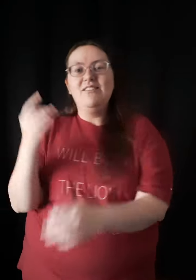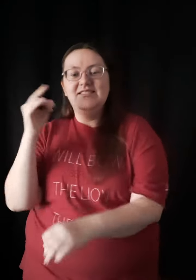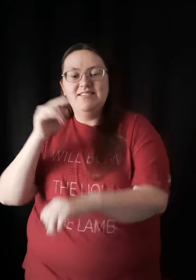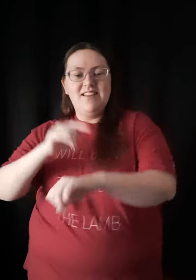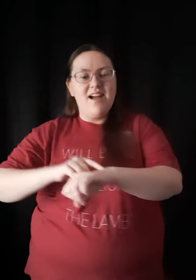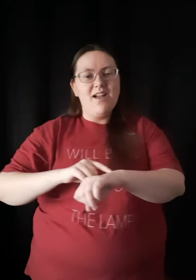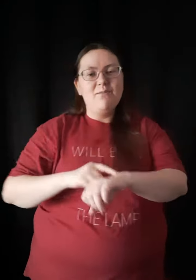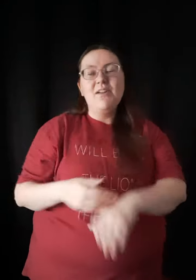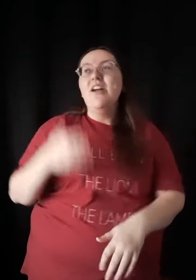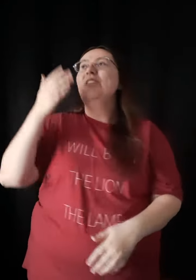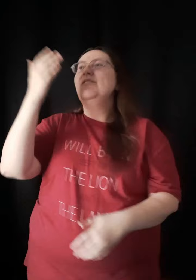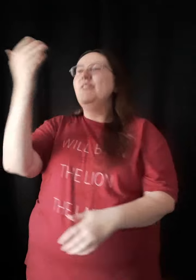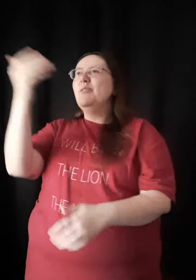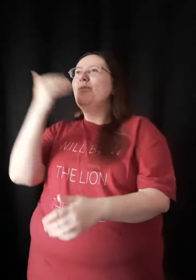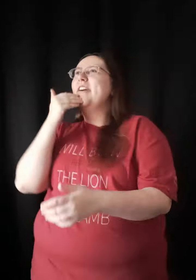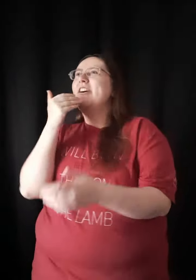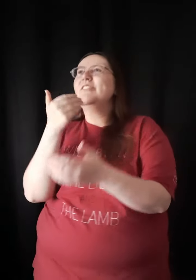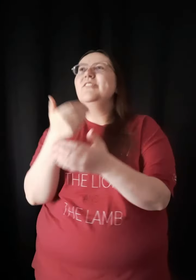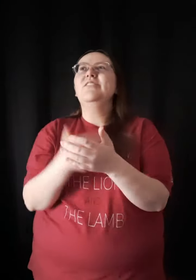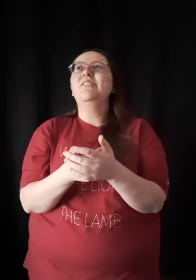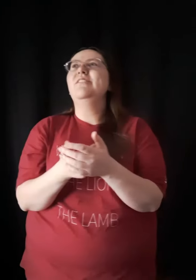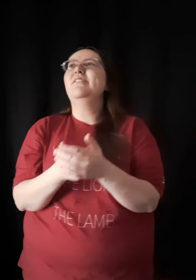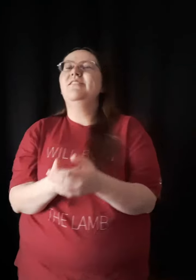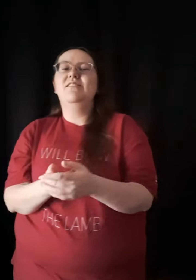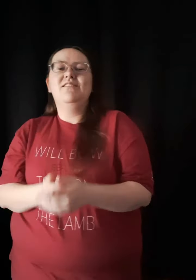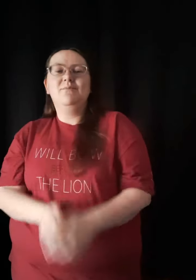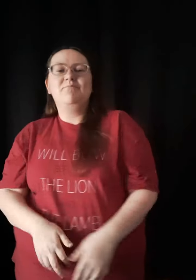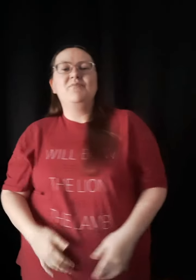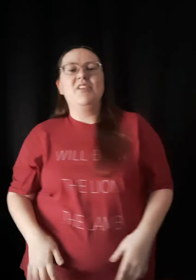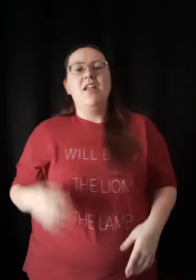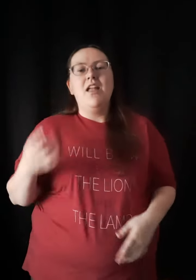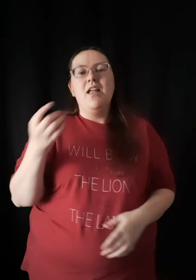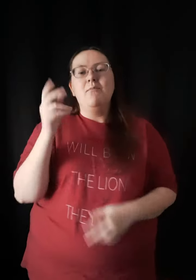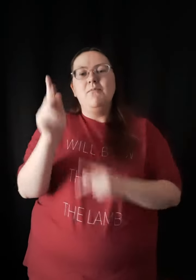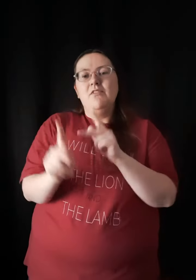All the time, You are good [Singer] If He's been good to you, lift up a sound of praise.